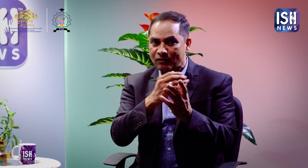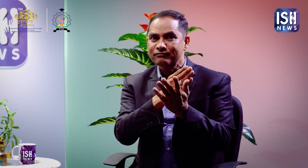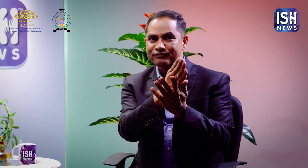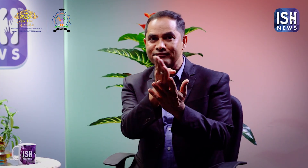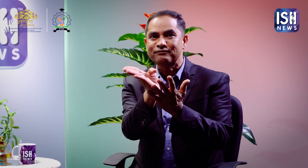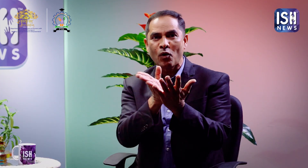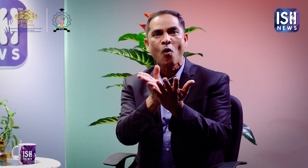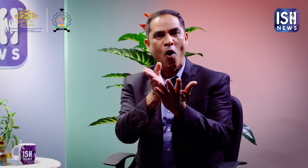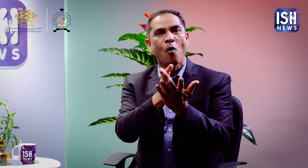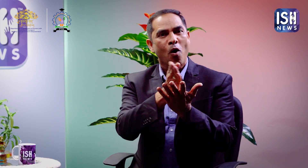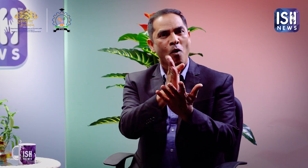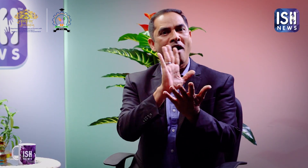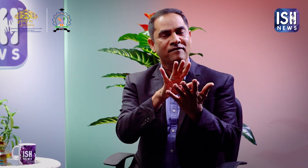There are many other ways.